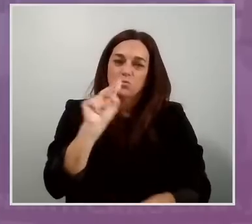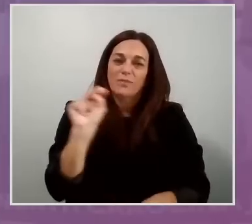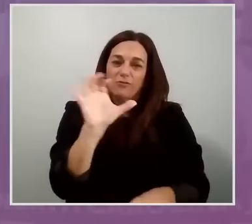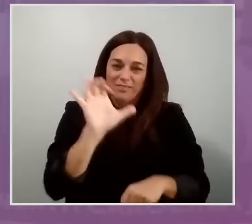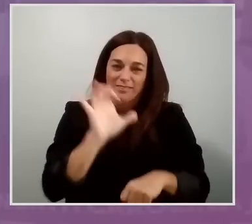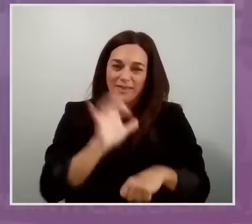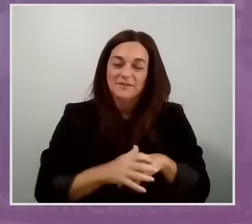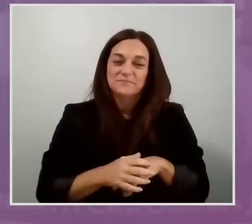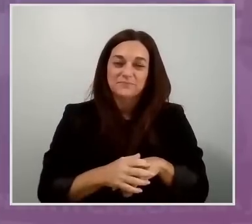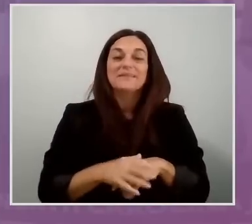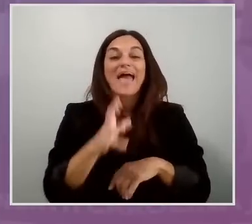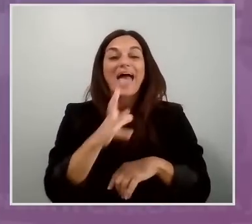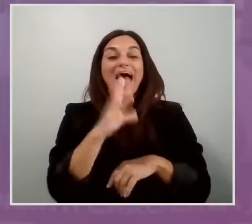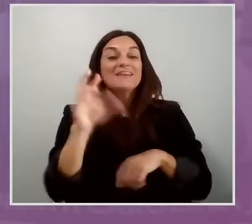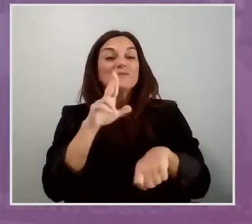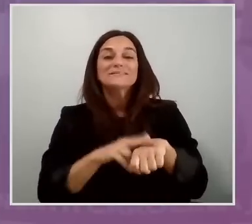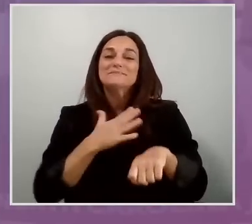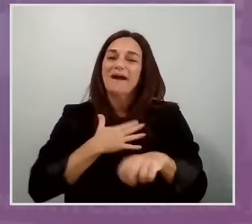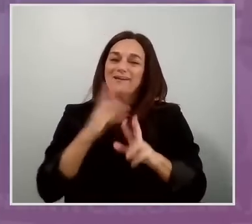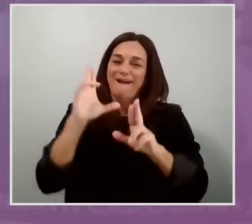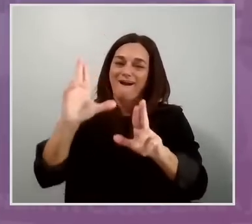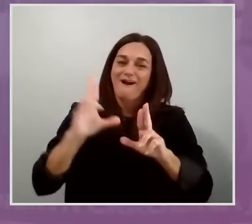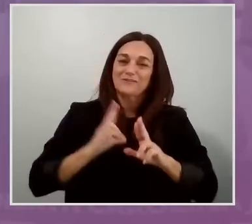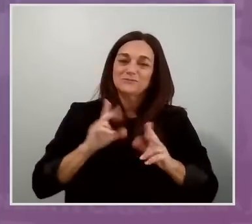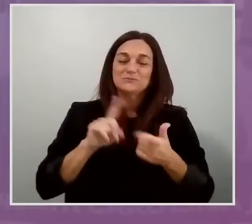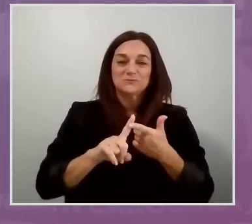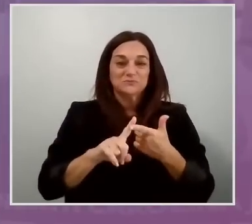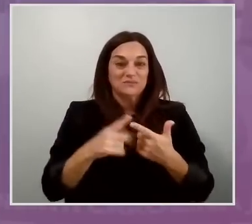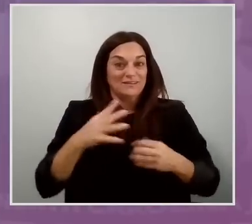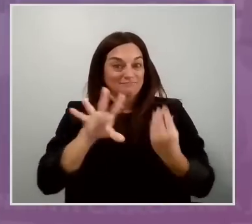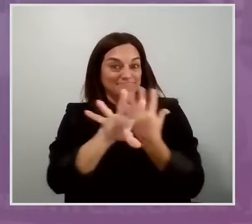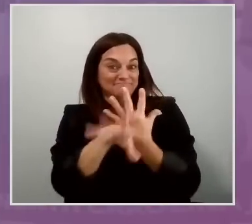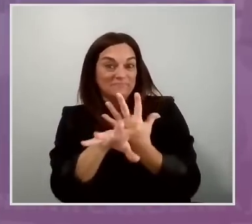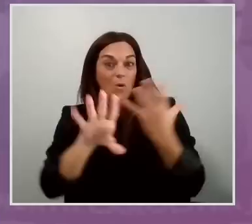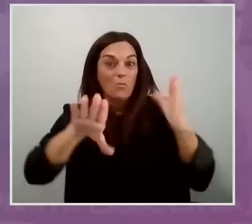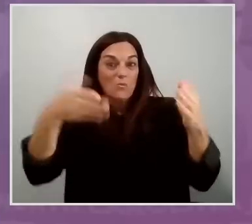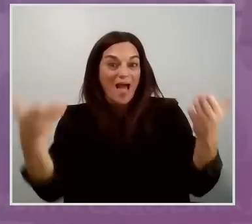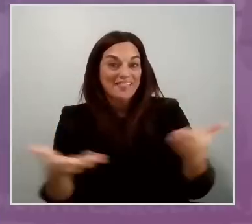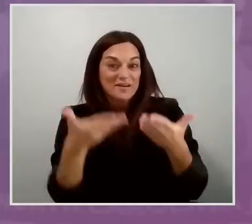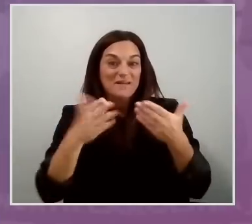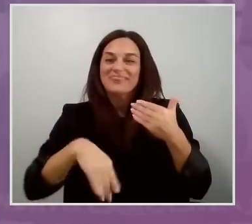BOTH FOR YOUR DEDICATION AND HARD WORK FOR NORTH CAROLINA.